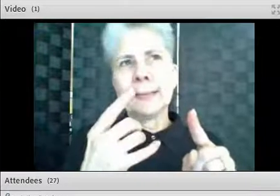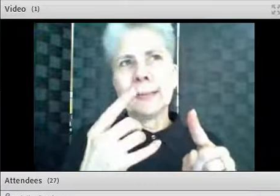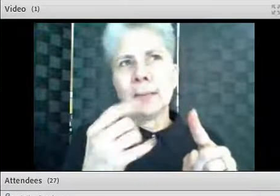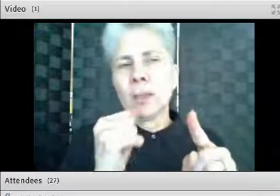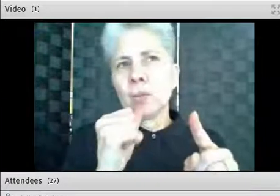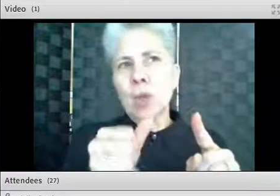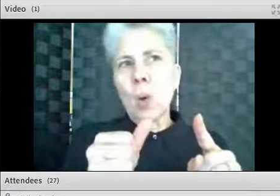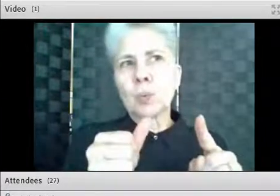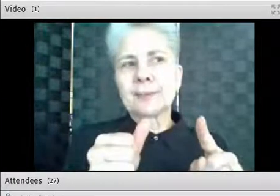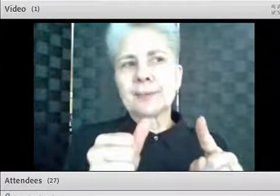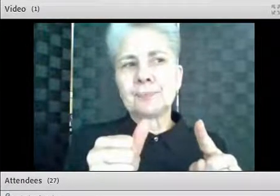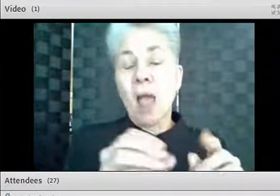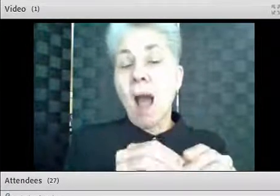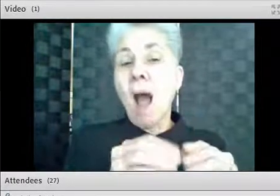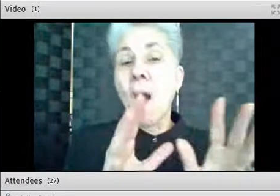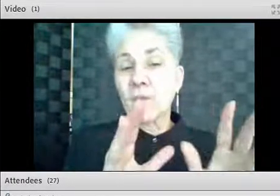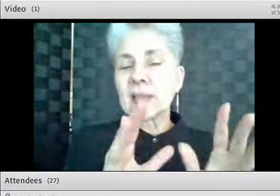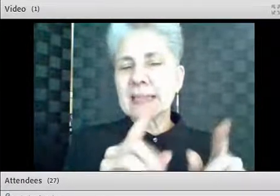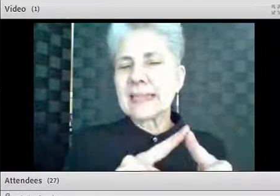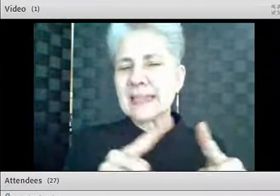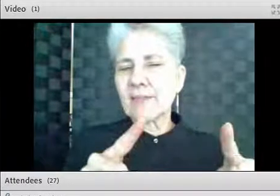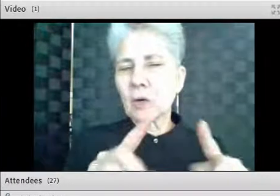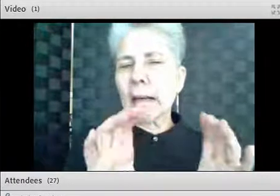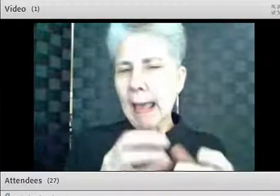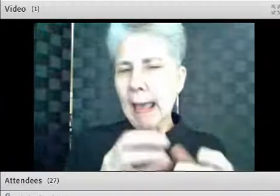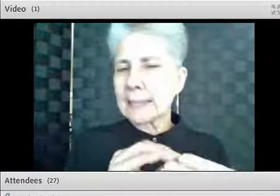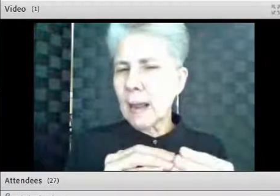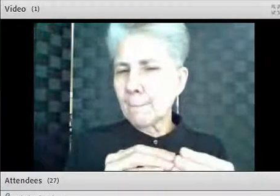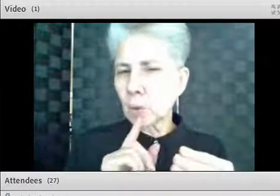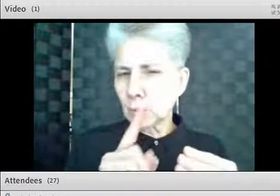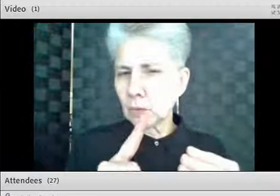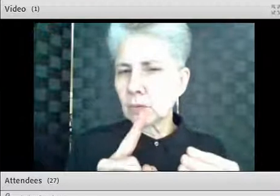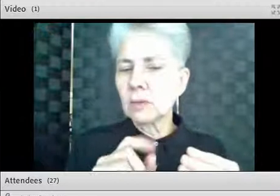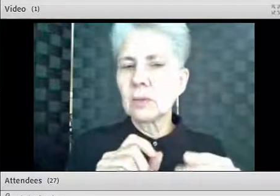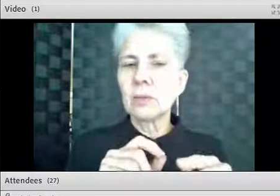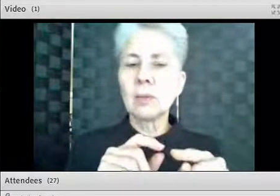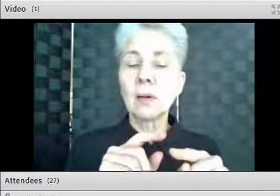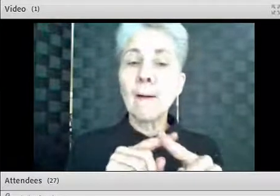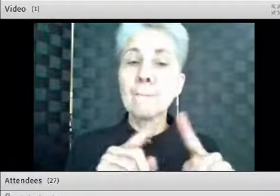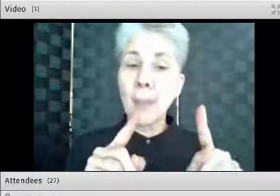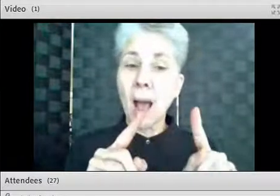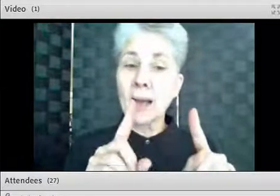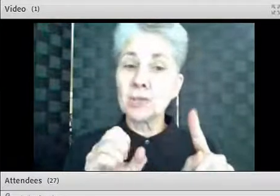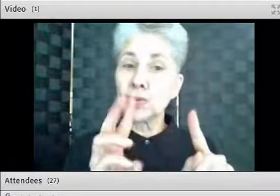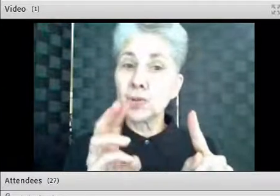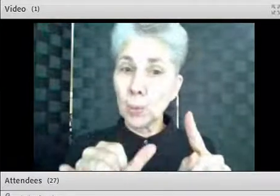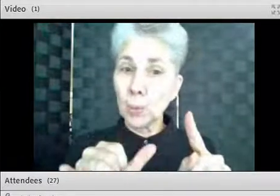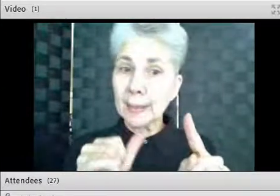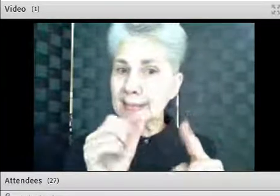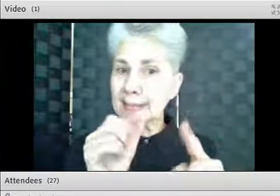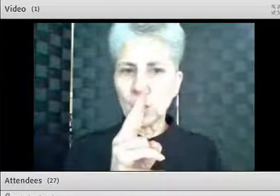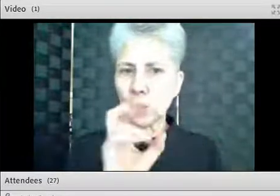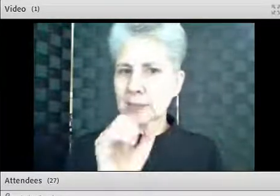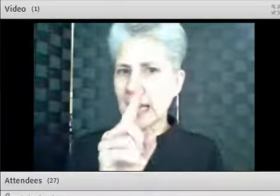You know, obviously, there's a slightly different class number, as well as Dewey doesn't really use Cutters